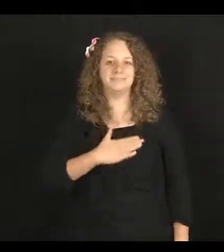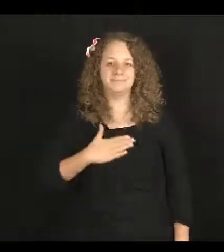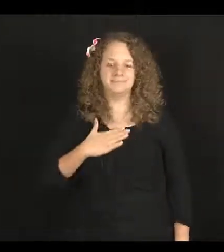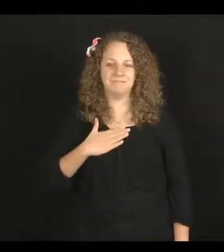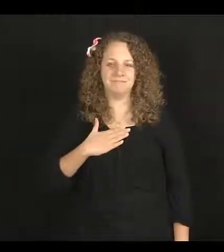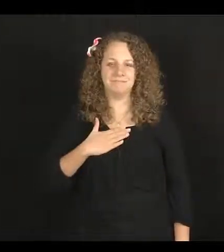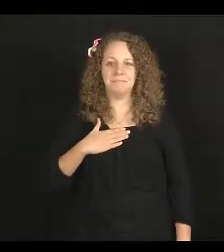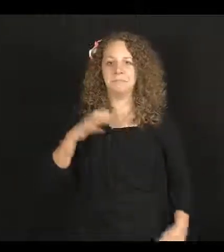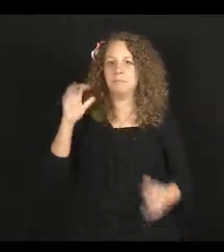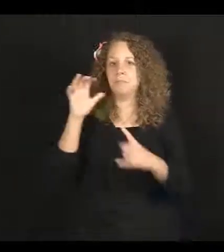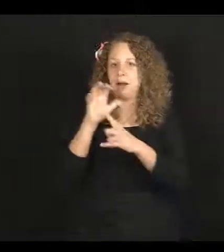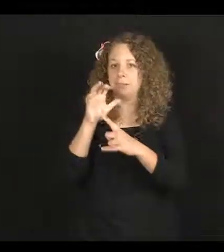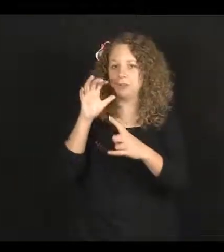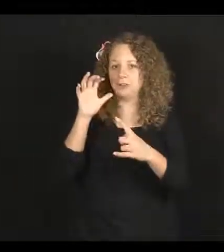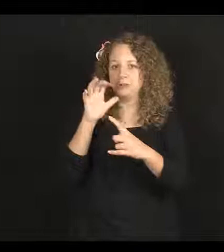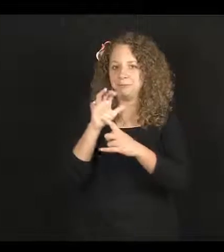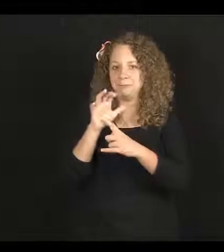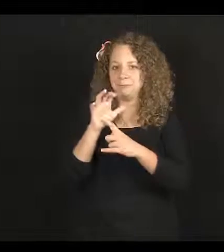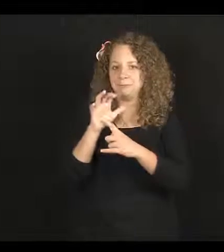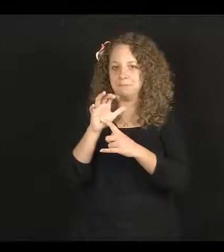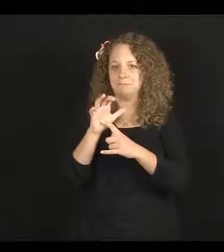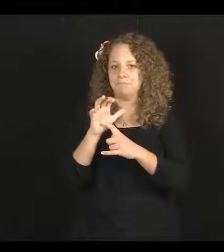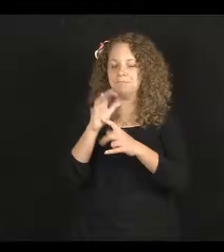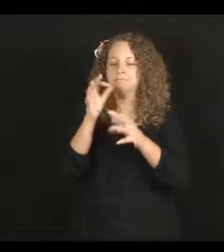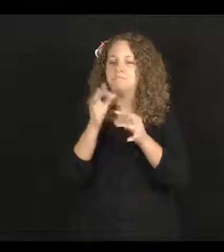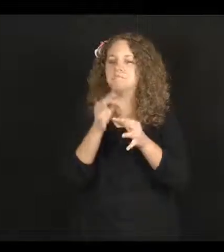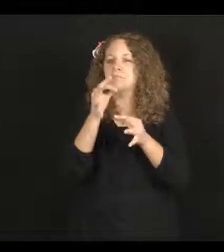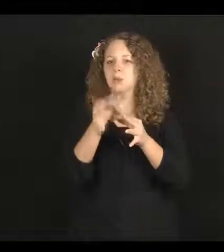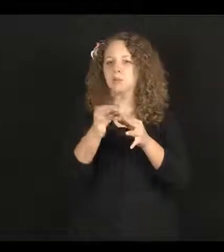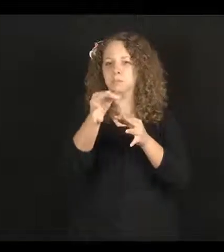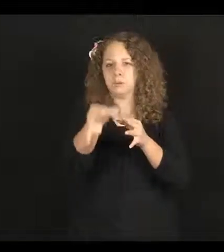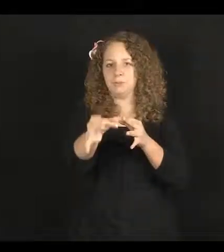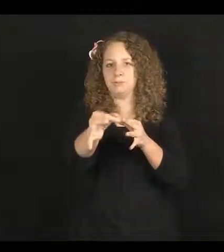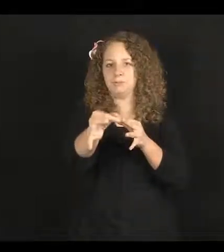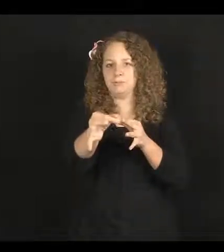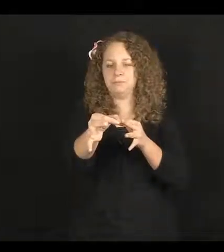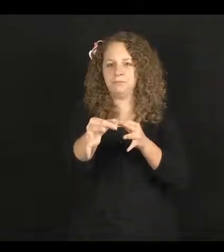POPULAR POSTPONE